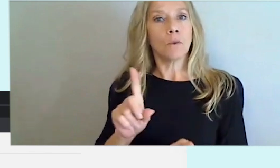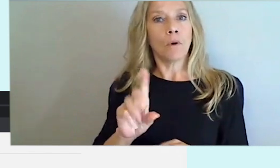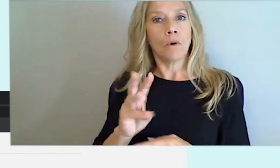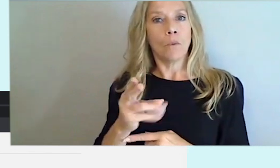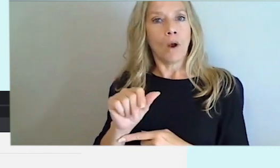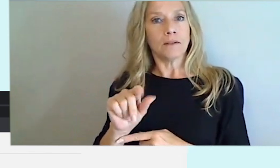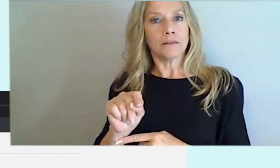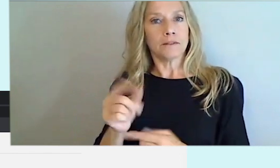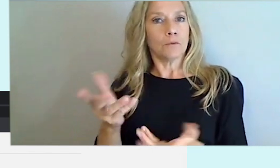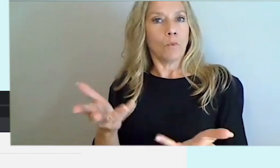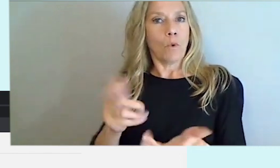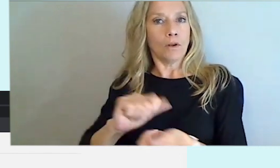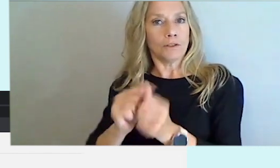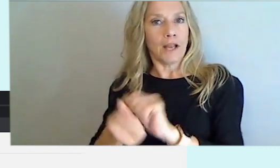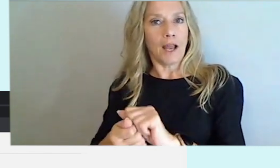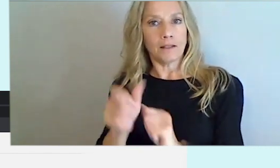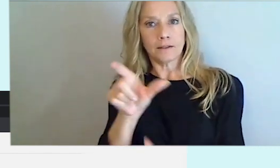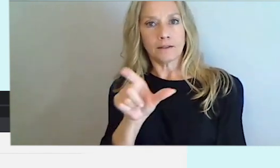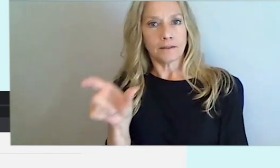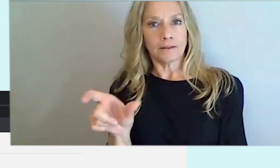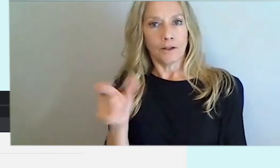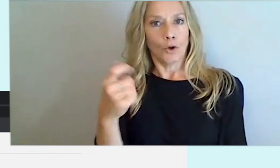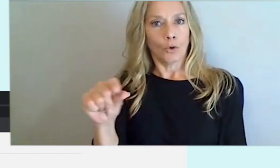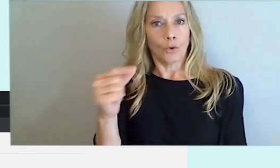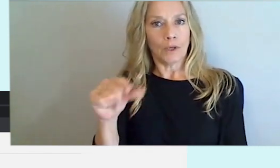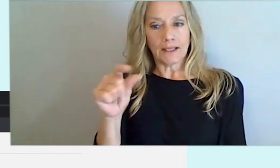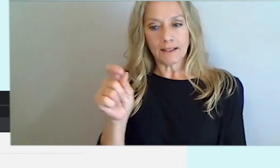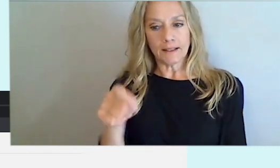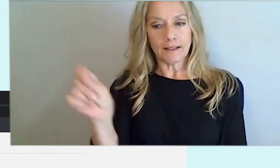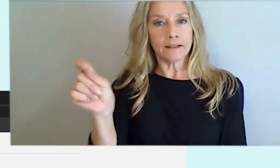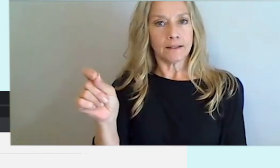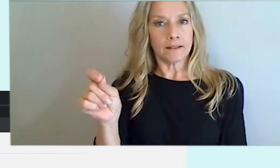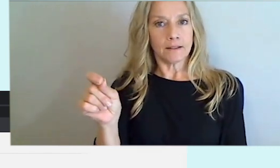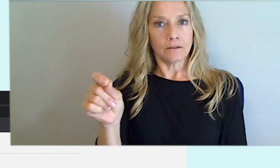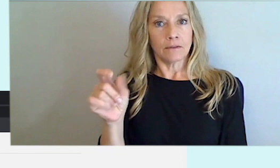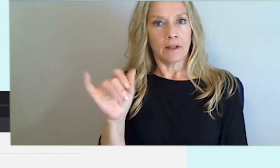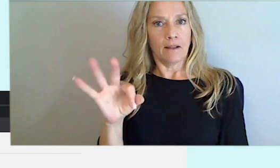and there is a green checkmark in the review completed column. You would